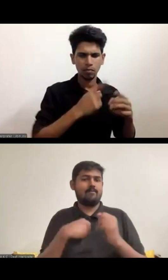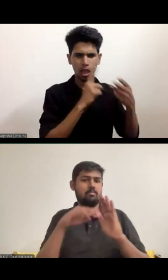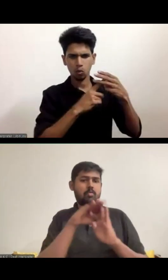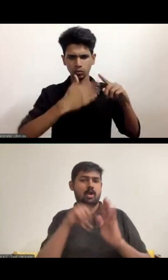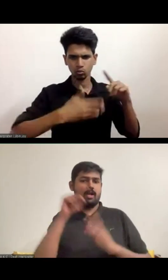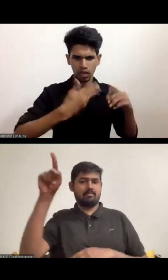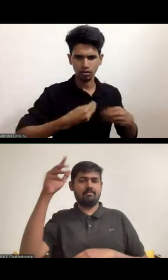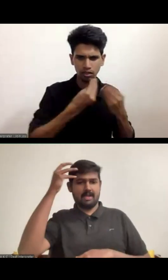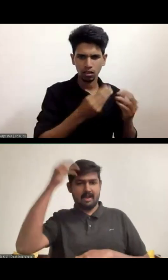So when.